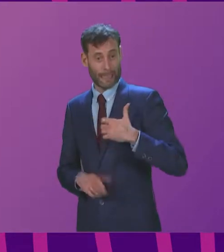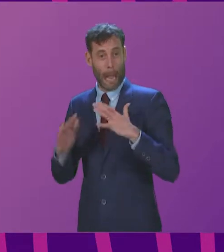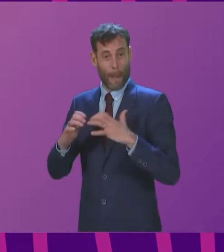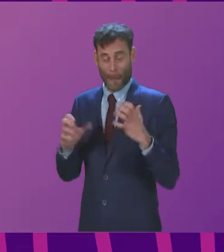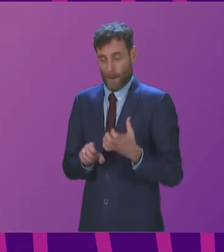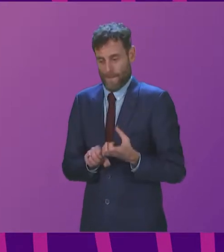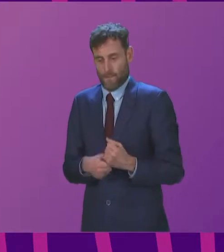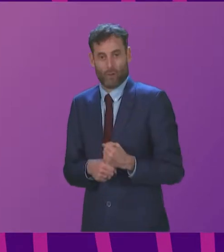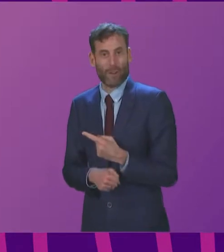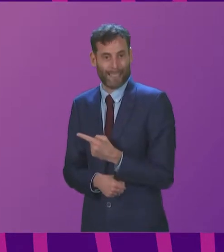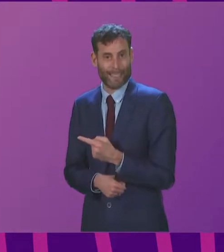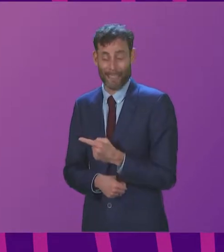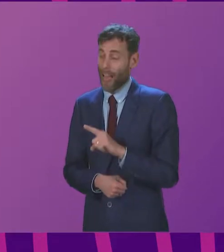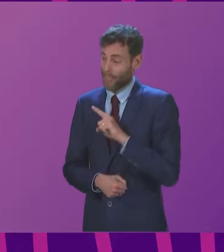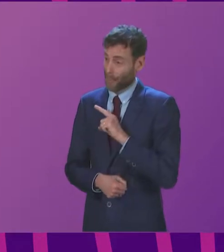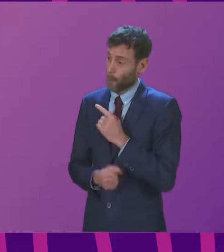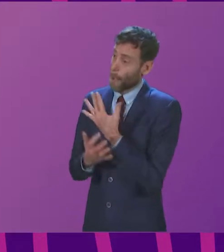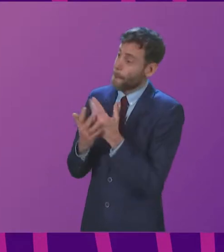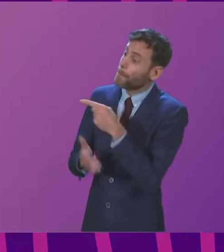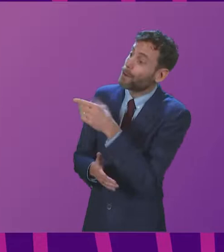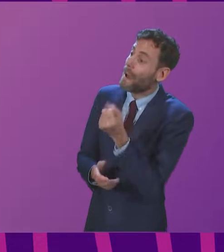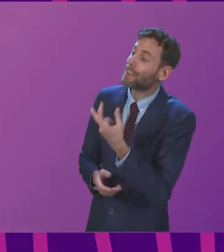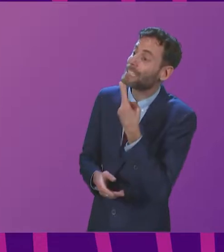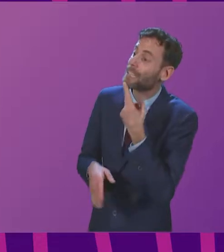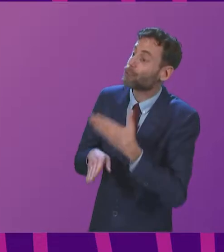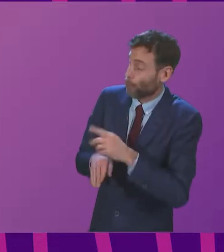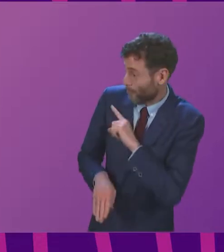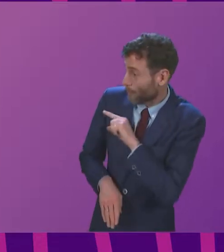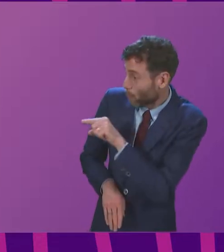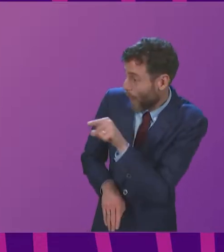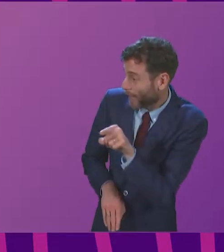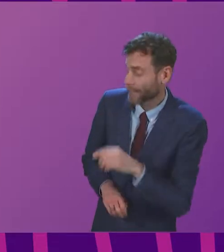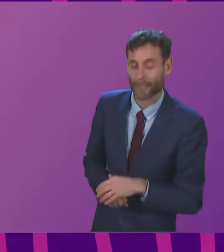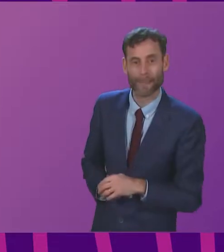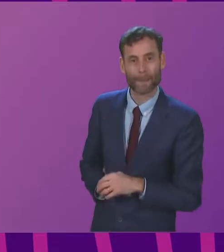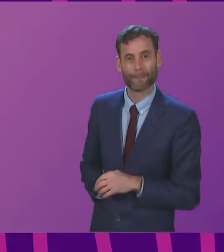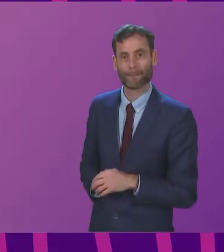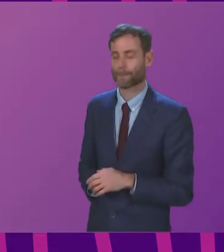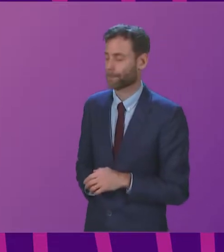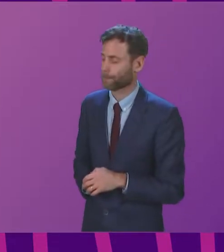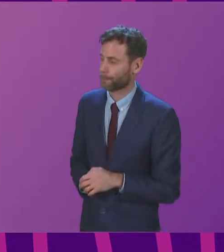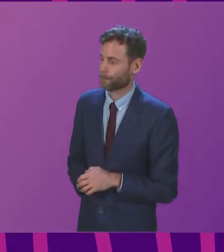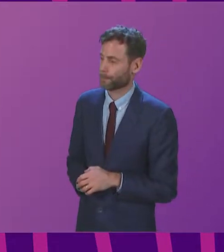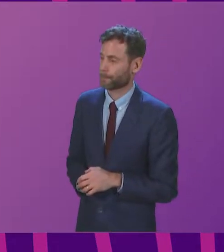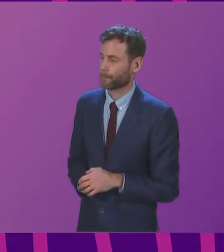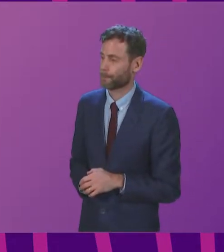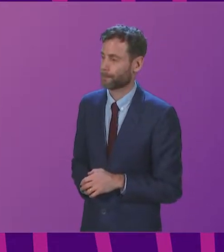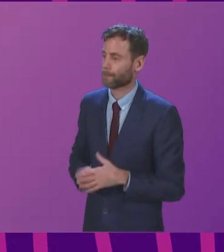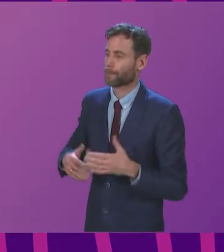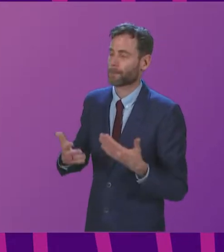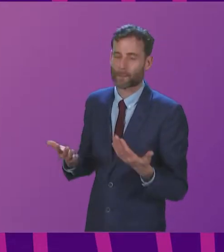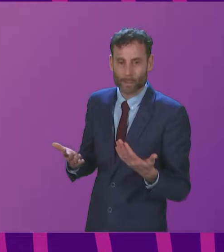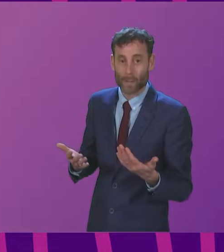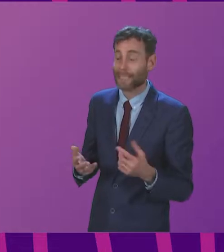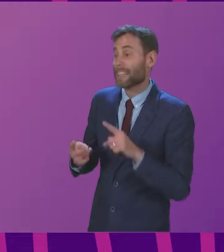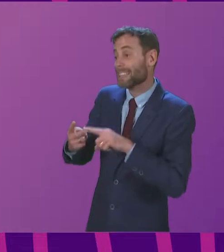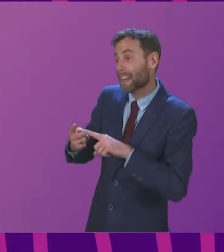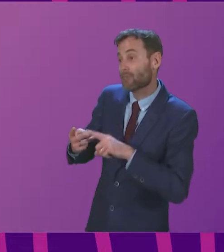why so many of them have second jobs—in this Parliament, some have second and third jobs.